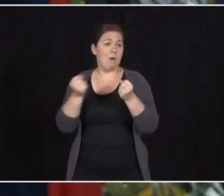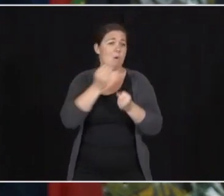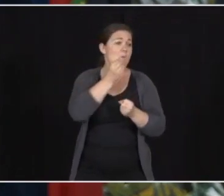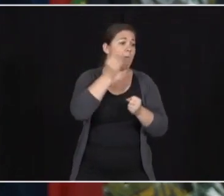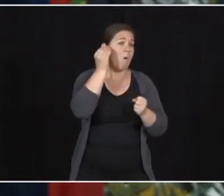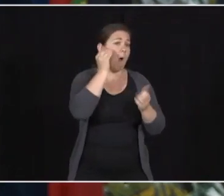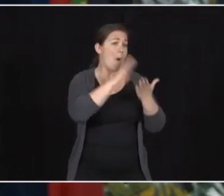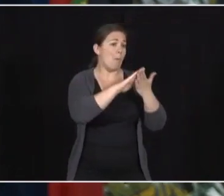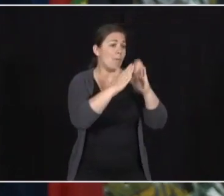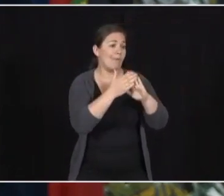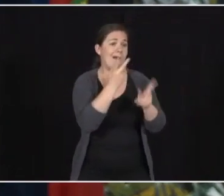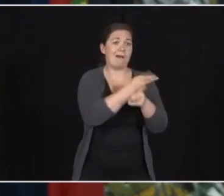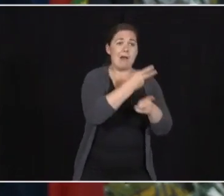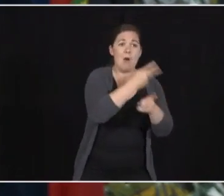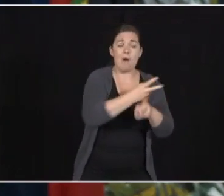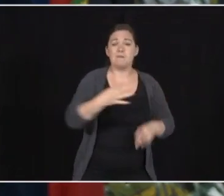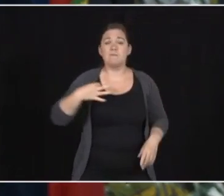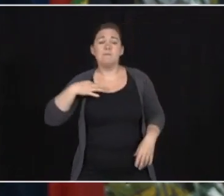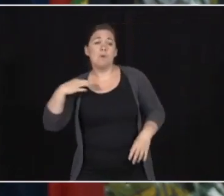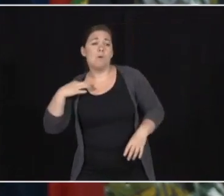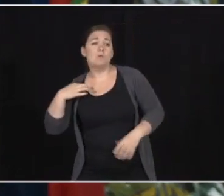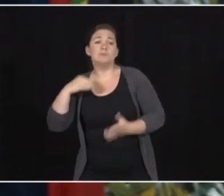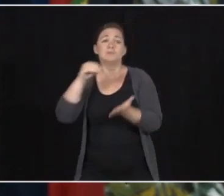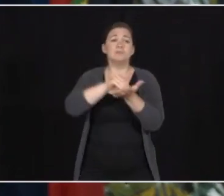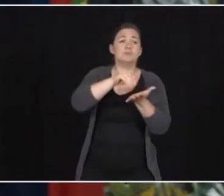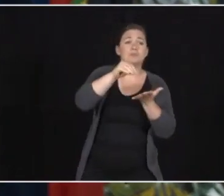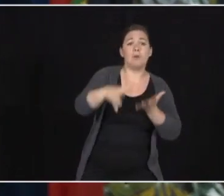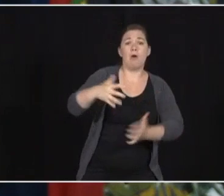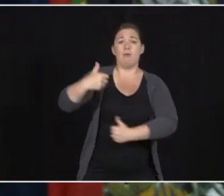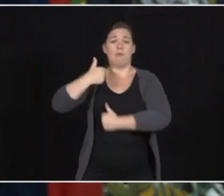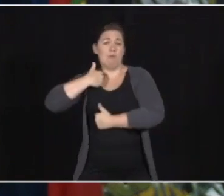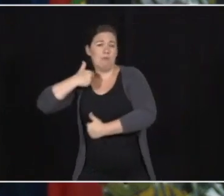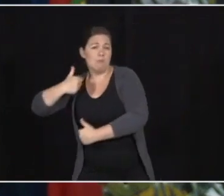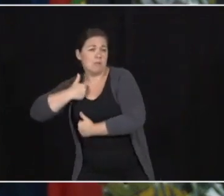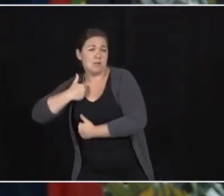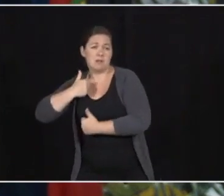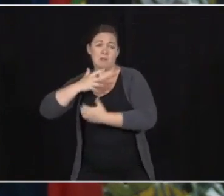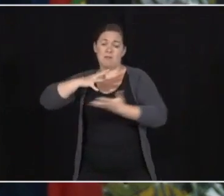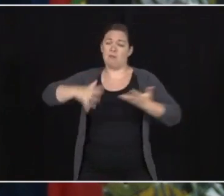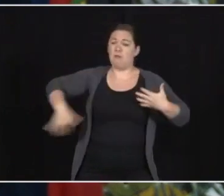our men and women in uniform. Everyone is pulling in the same direction.